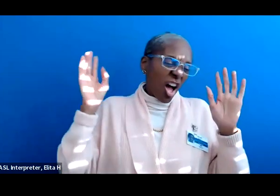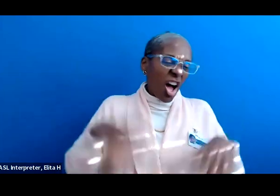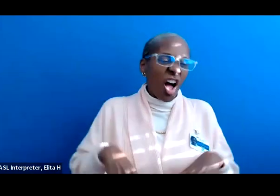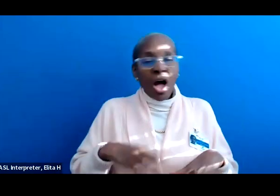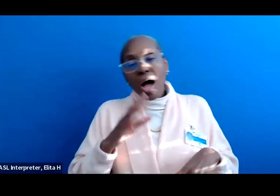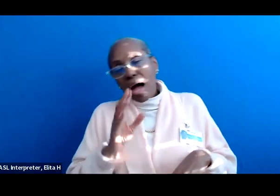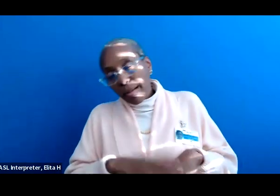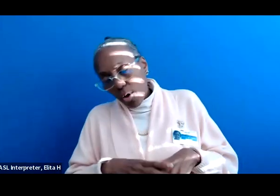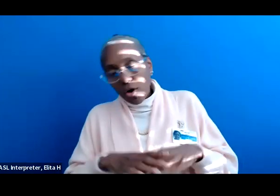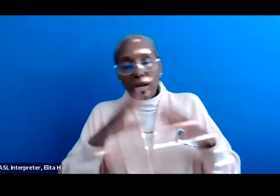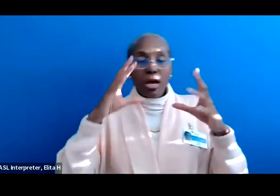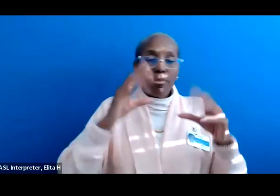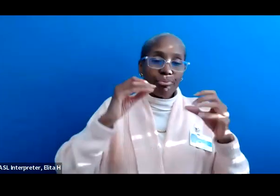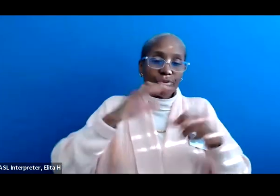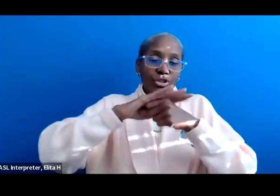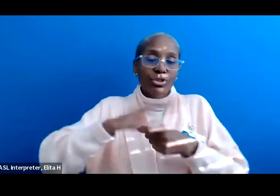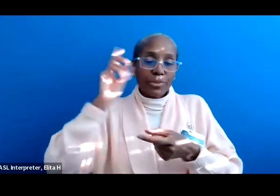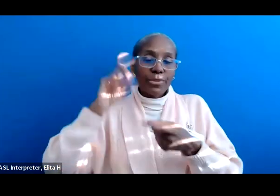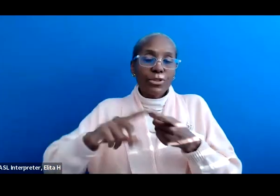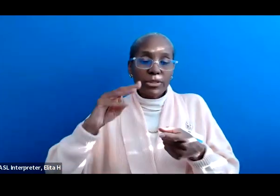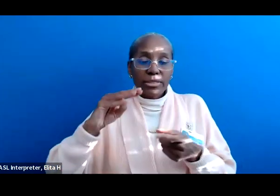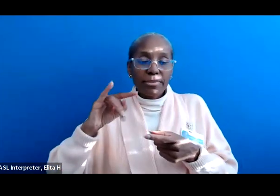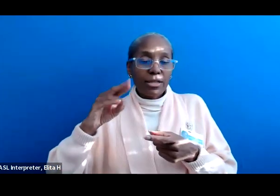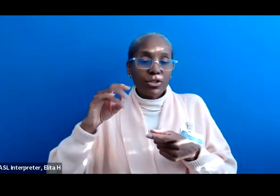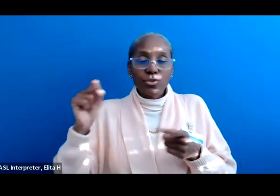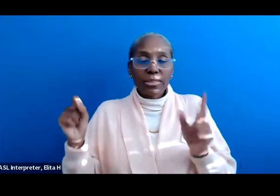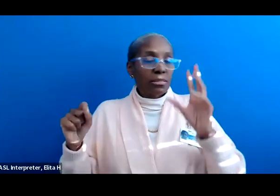and I can just lay here all night.” No mattress is magical.